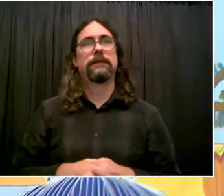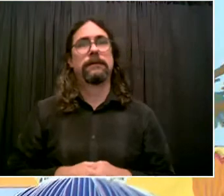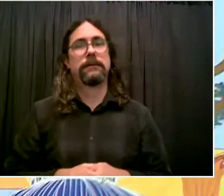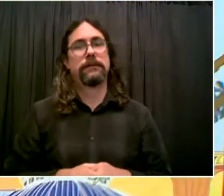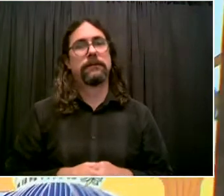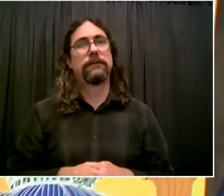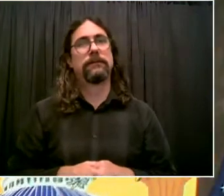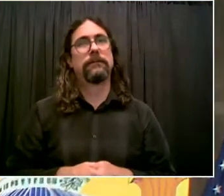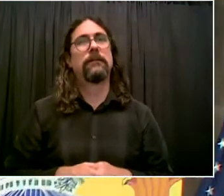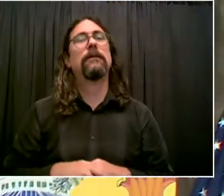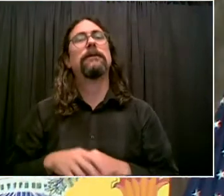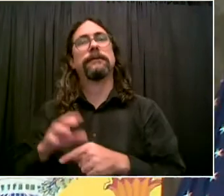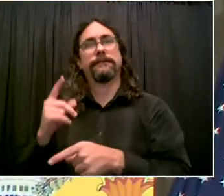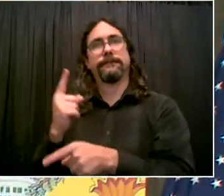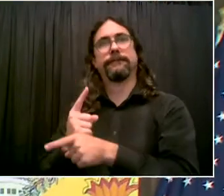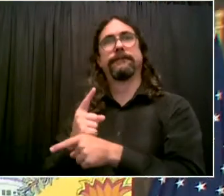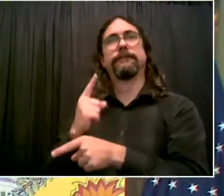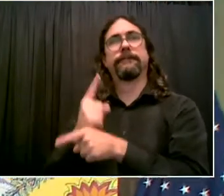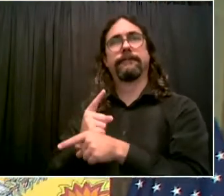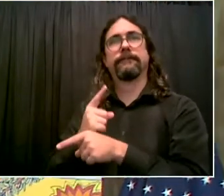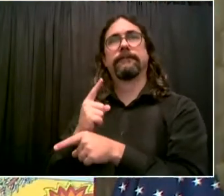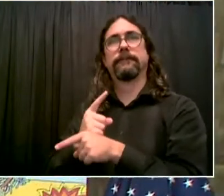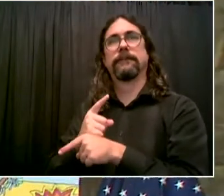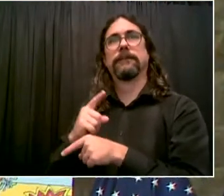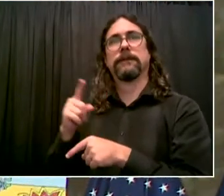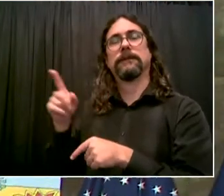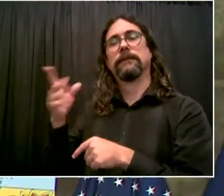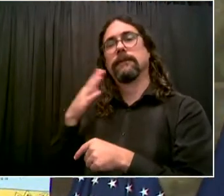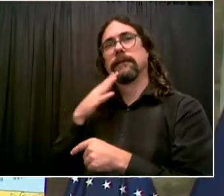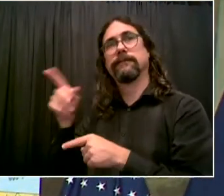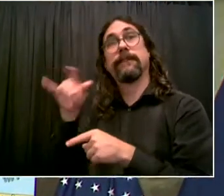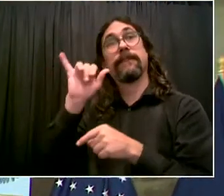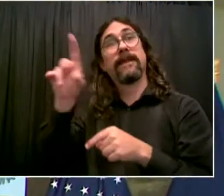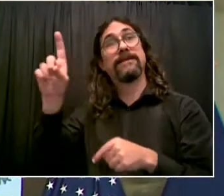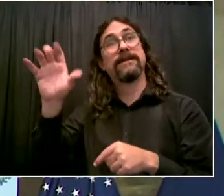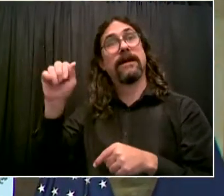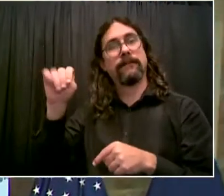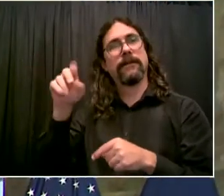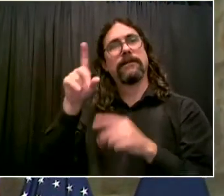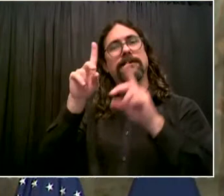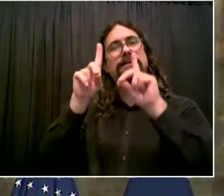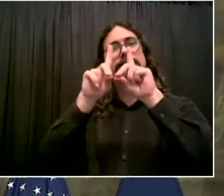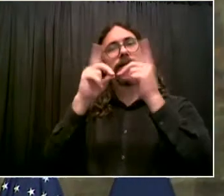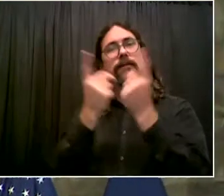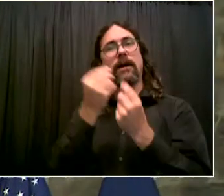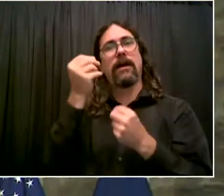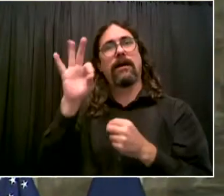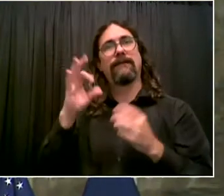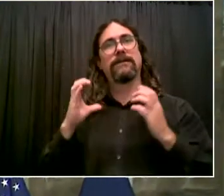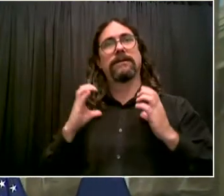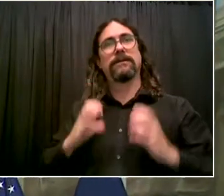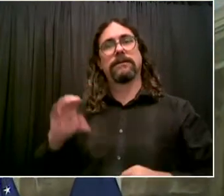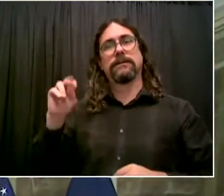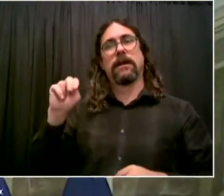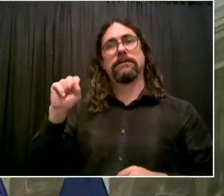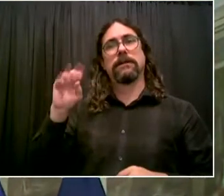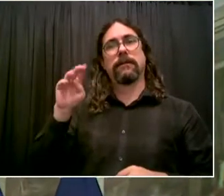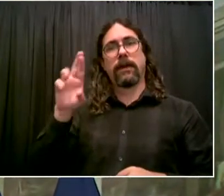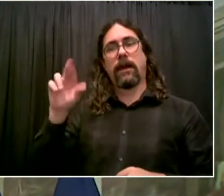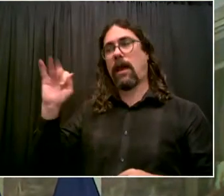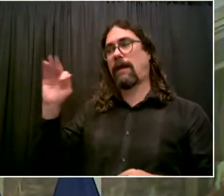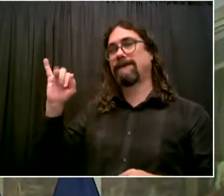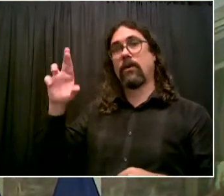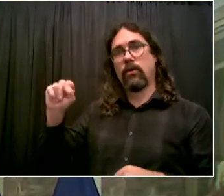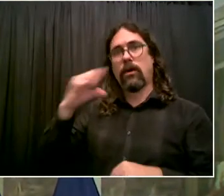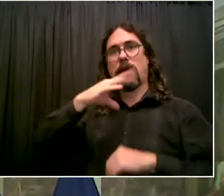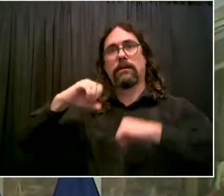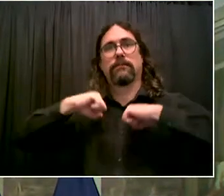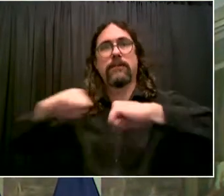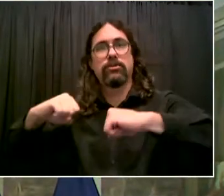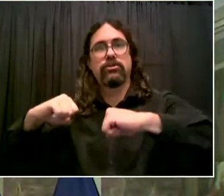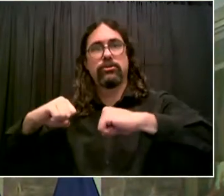BELIEVE THAT